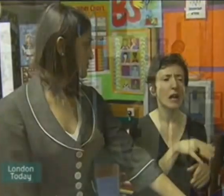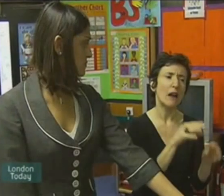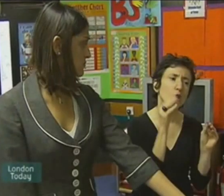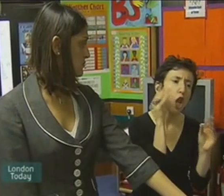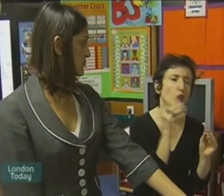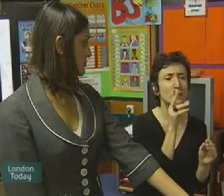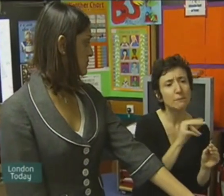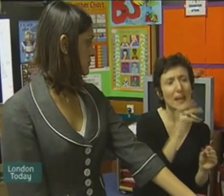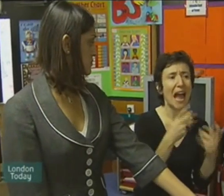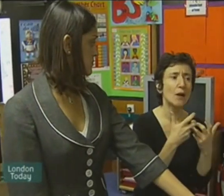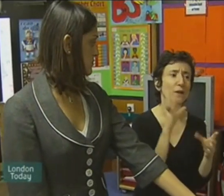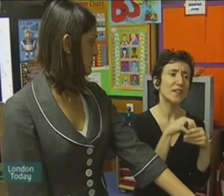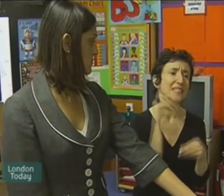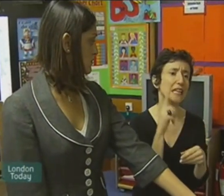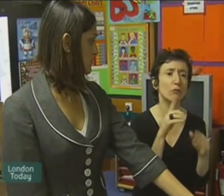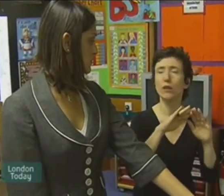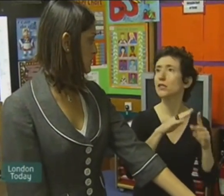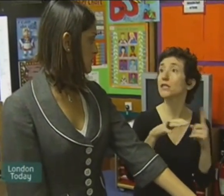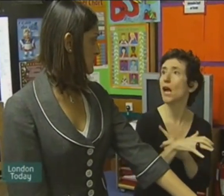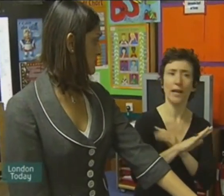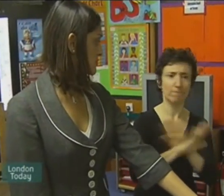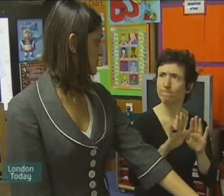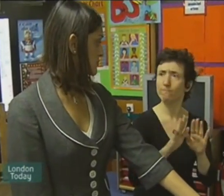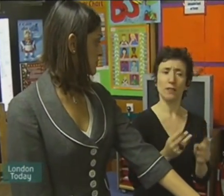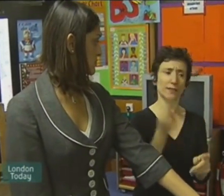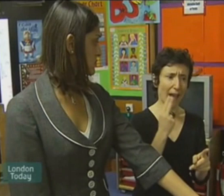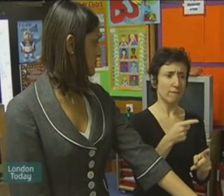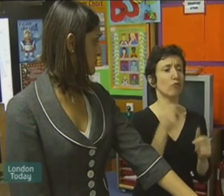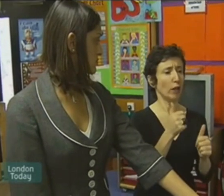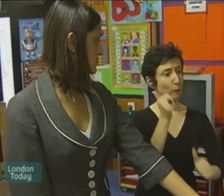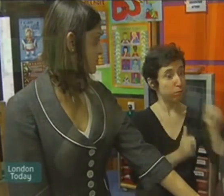Paula Garfield is one of them, she is deaf as is her daughter Molly who is a student here